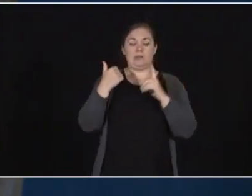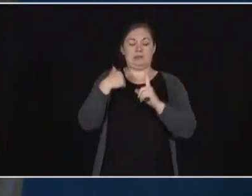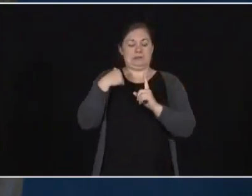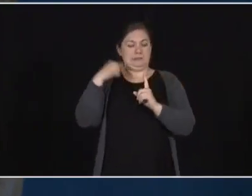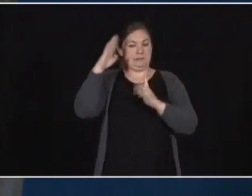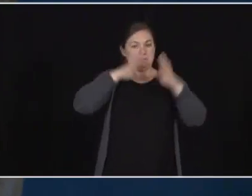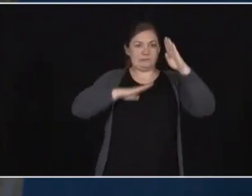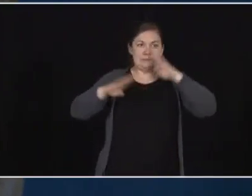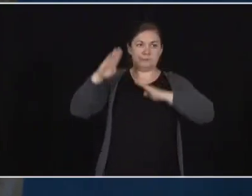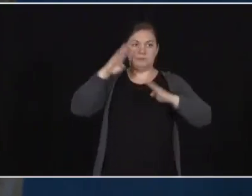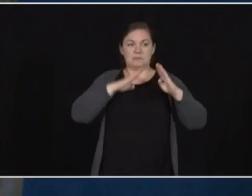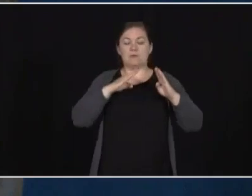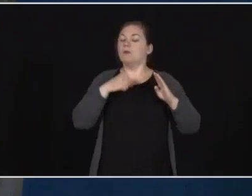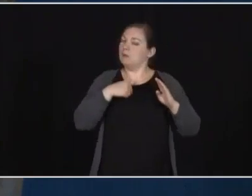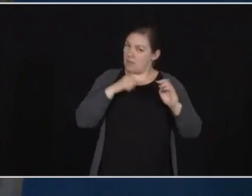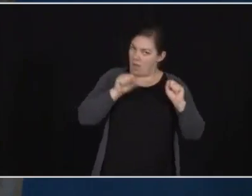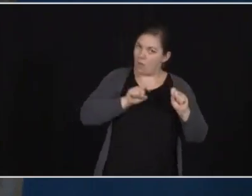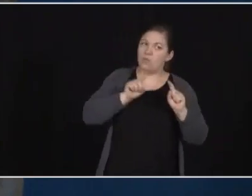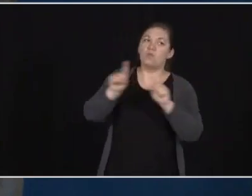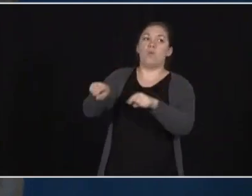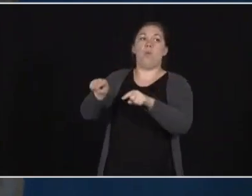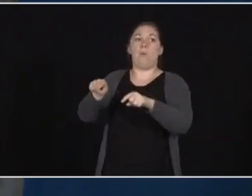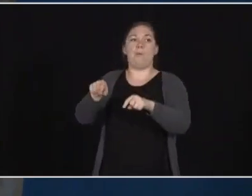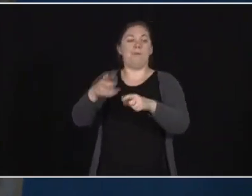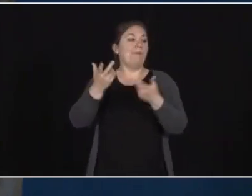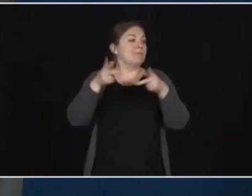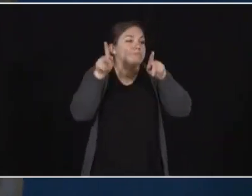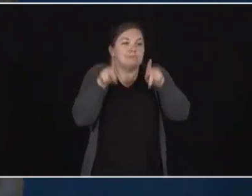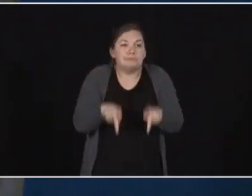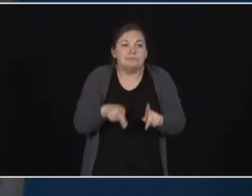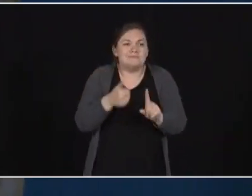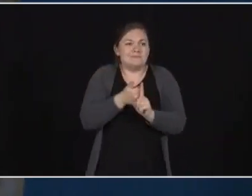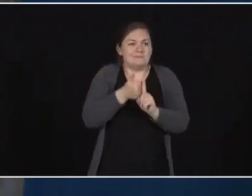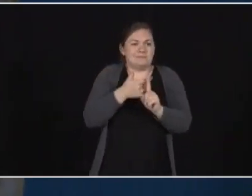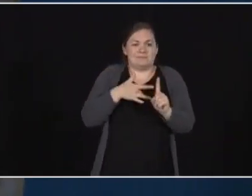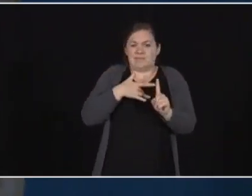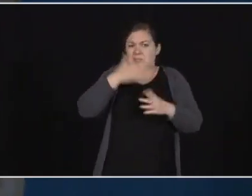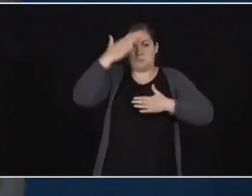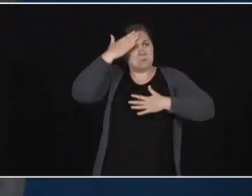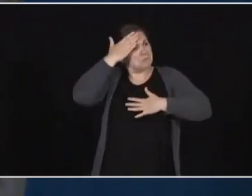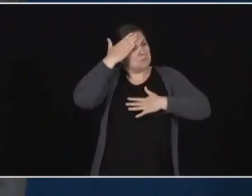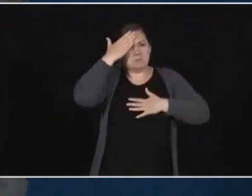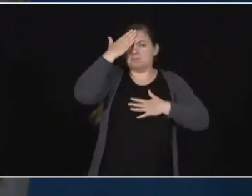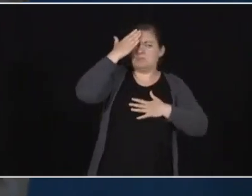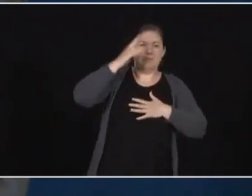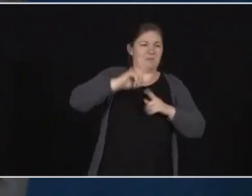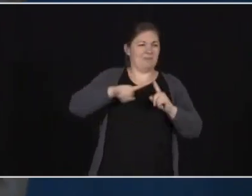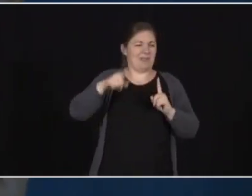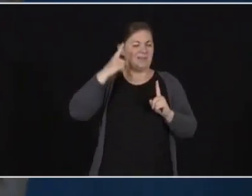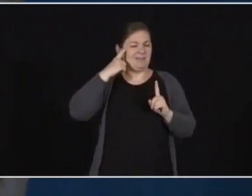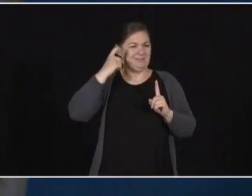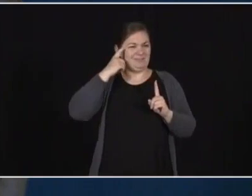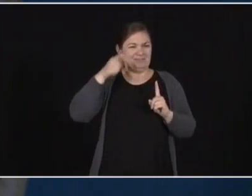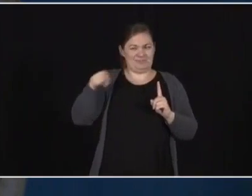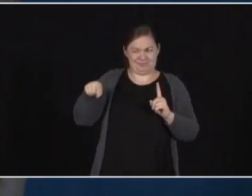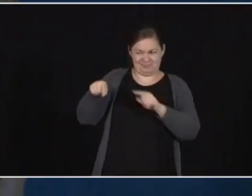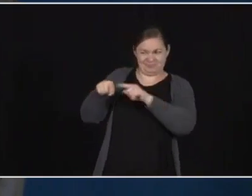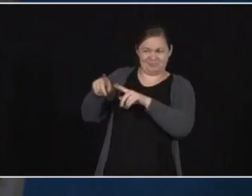exposure to COVID and then within that would be if people are worried that they have it then they are presenting and they would be assessed and be